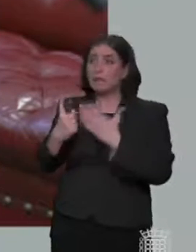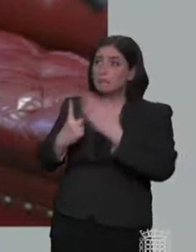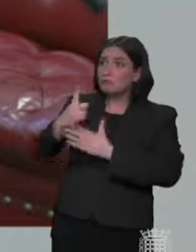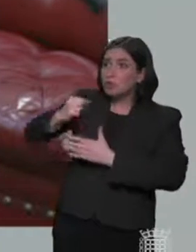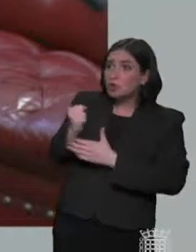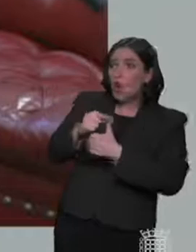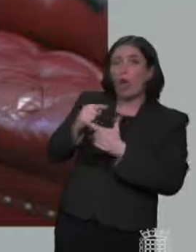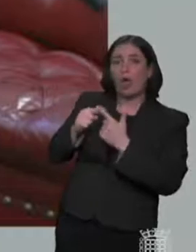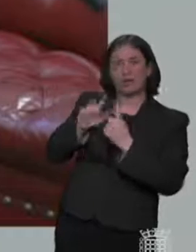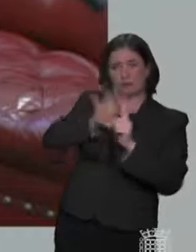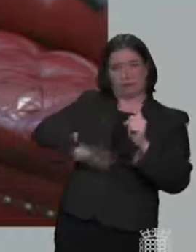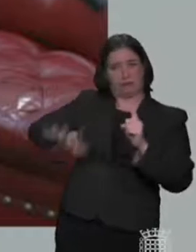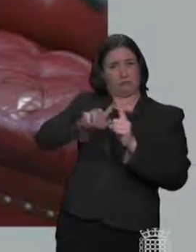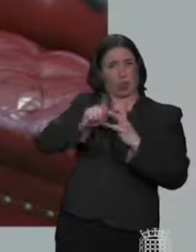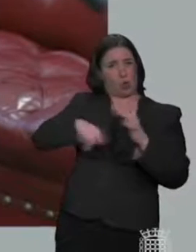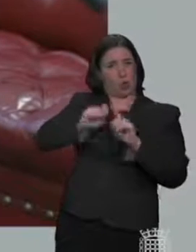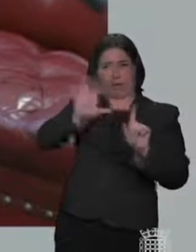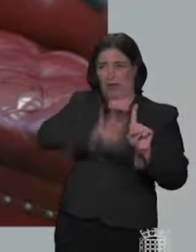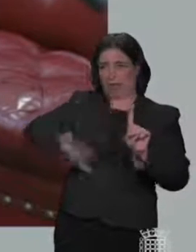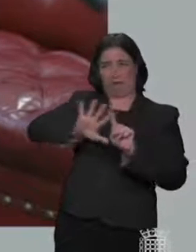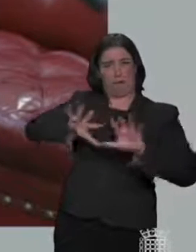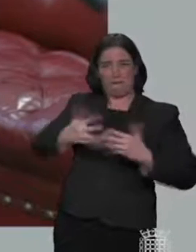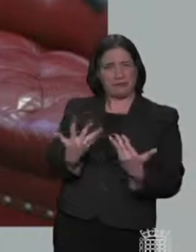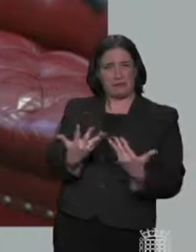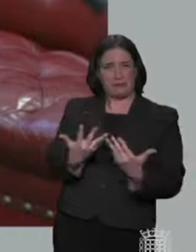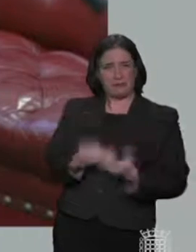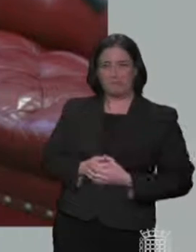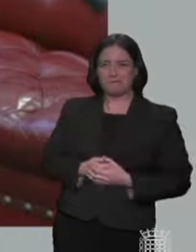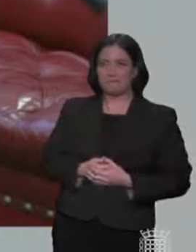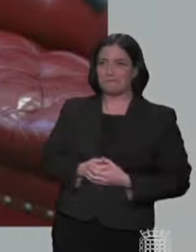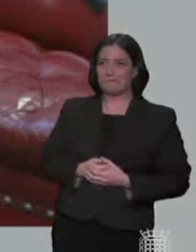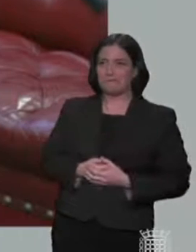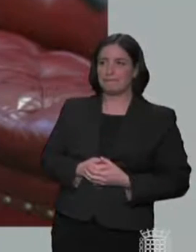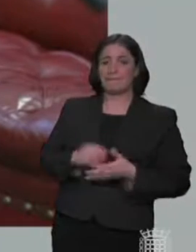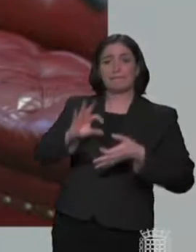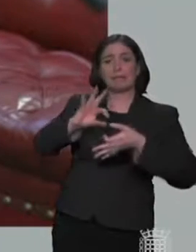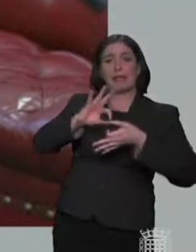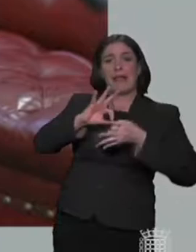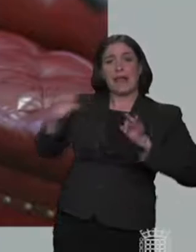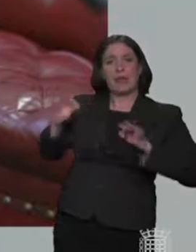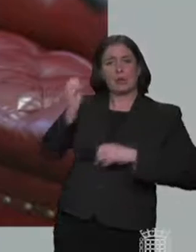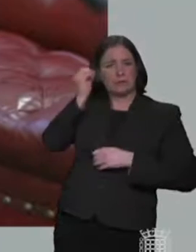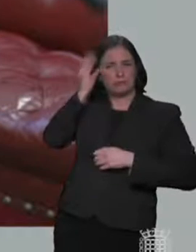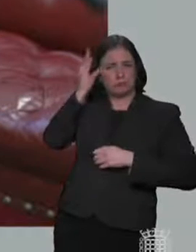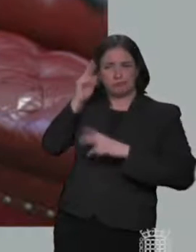the uk linguists have recognized sign language as being bona fide languages from the 1970s